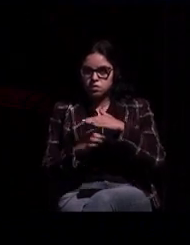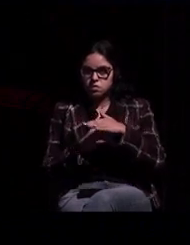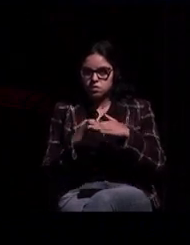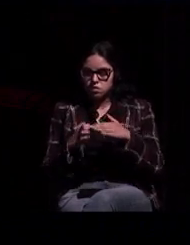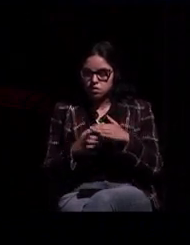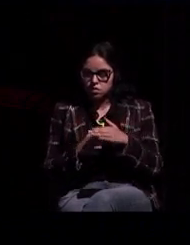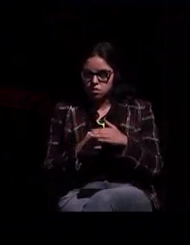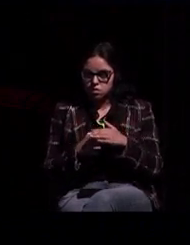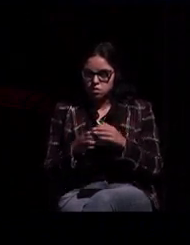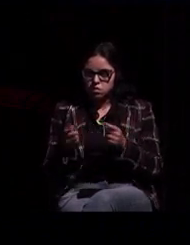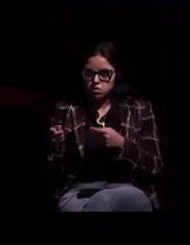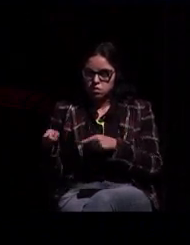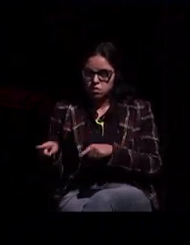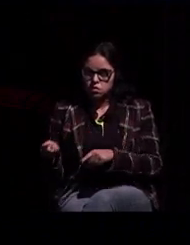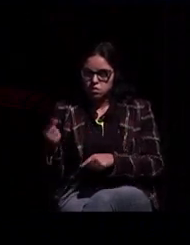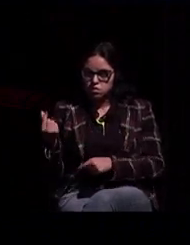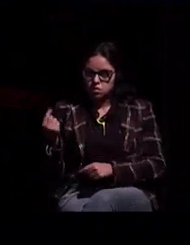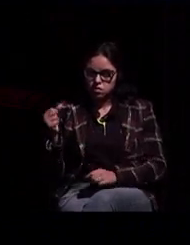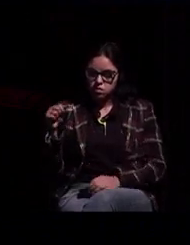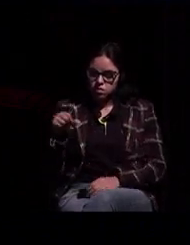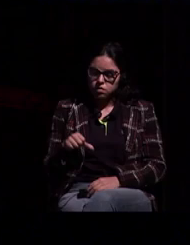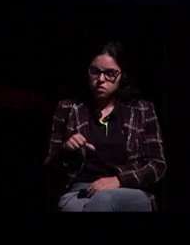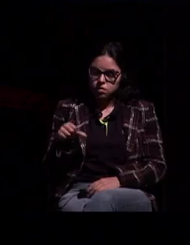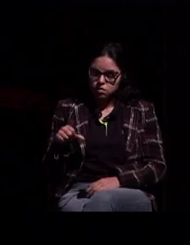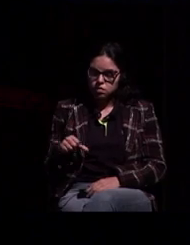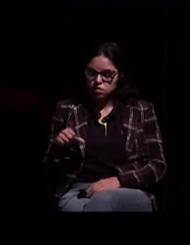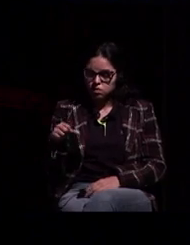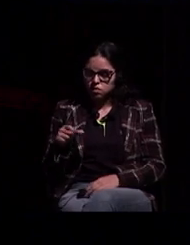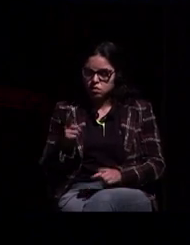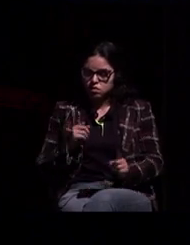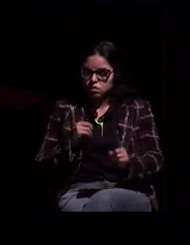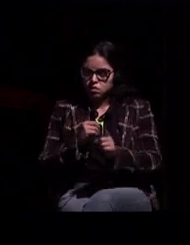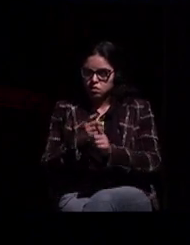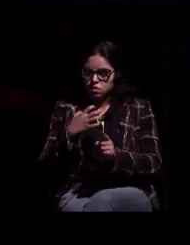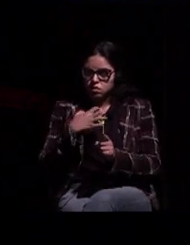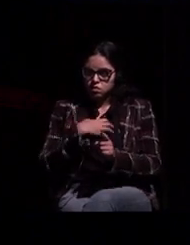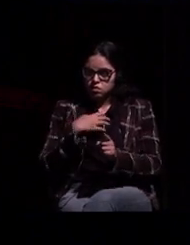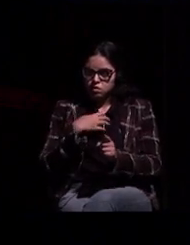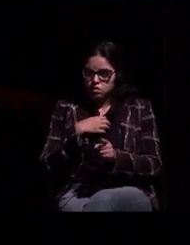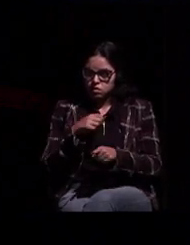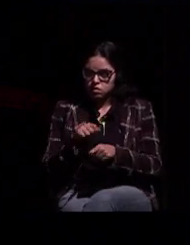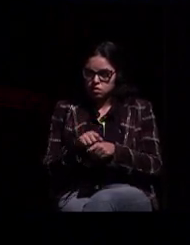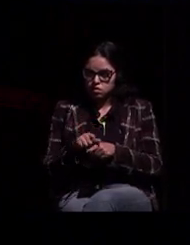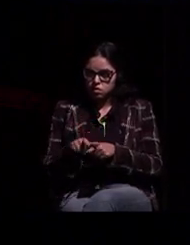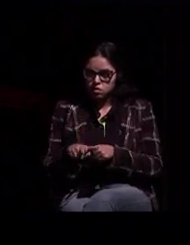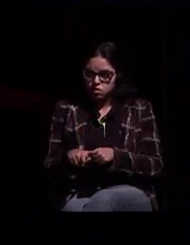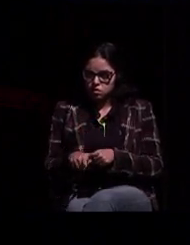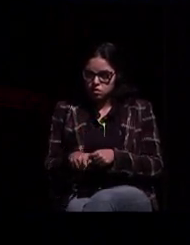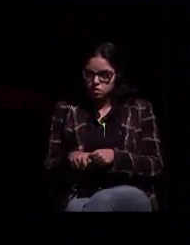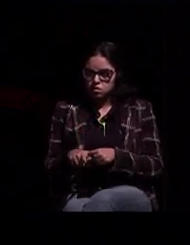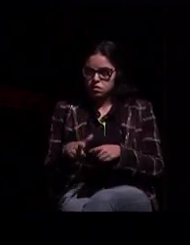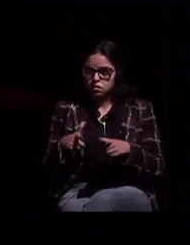There are forms of accommodation that need receptionists no more.